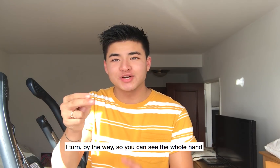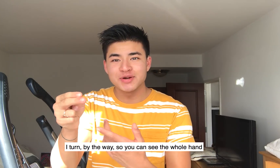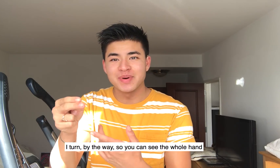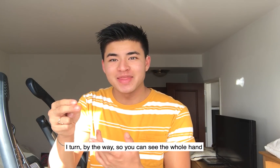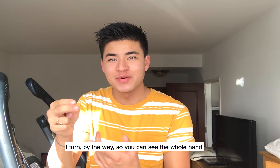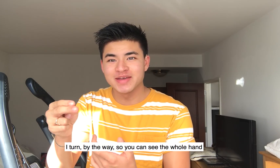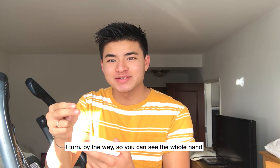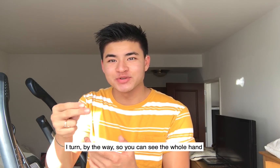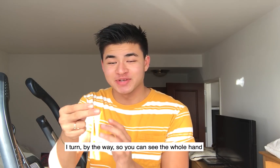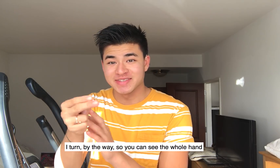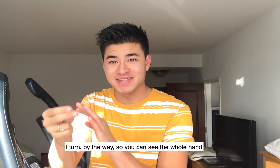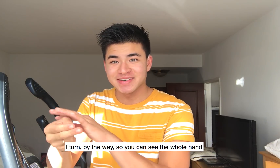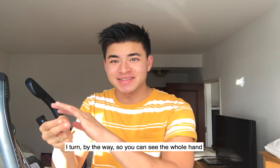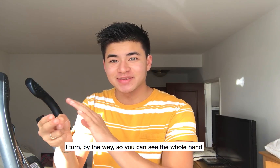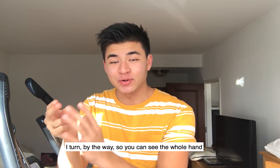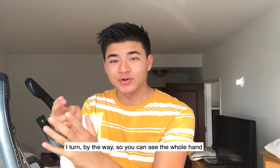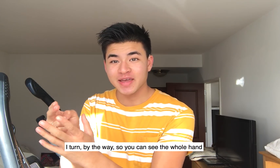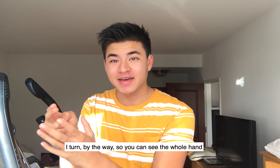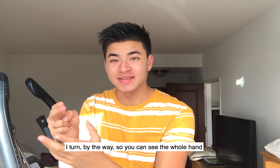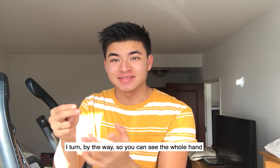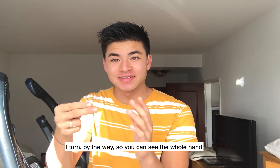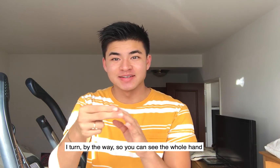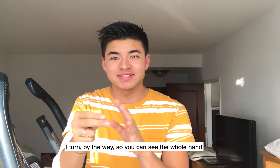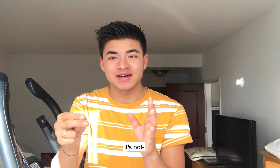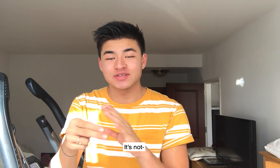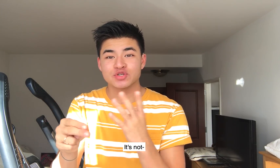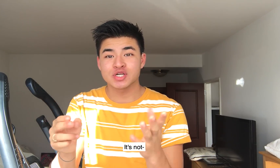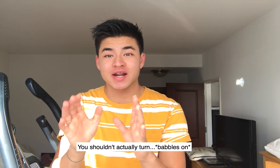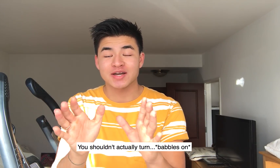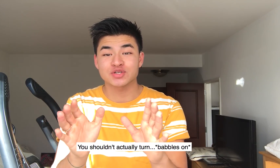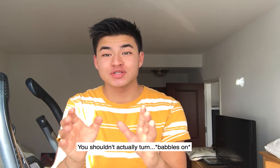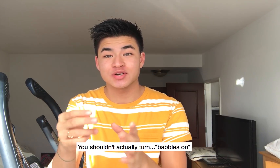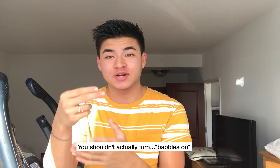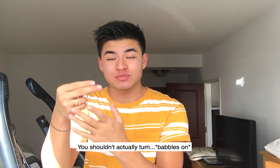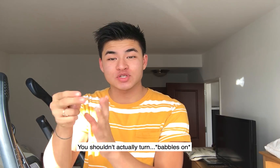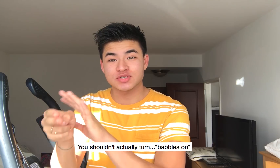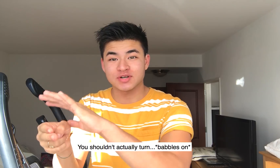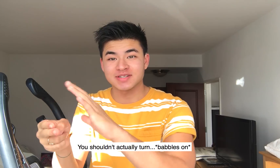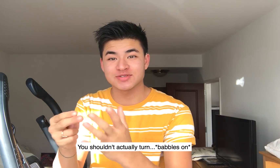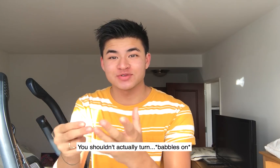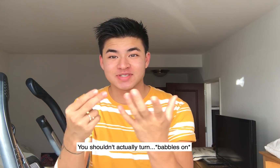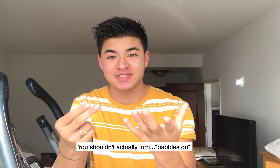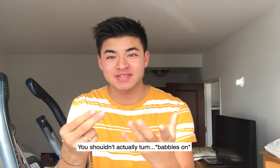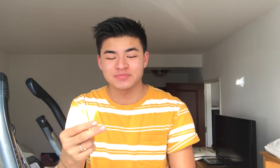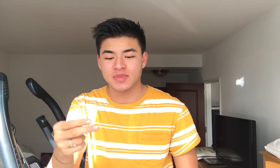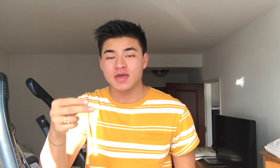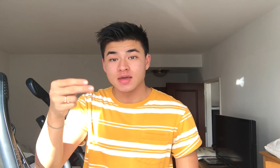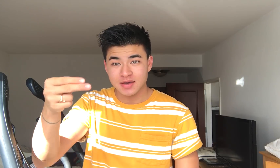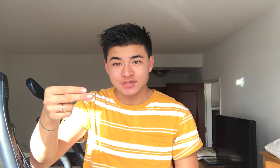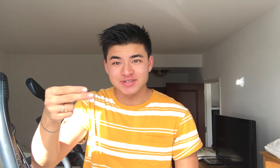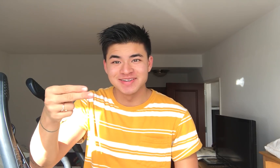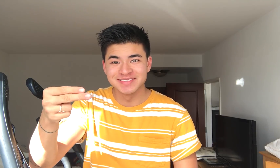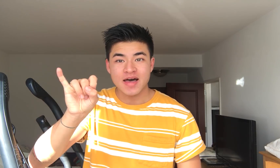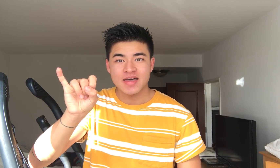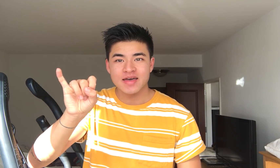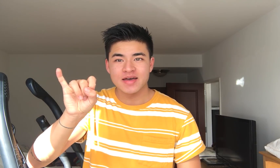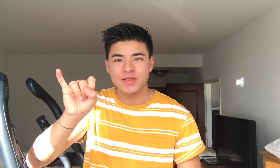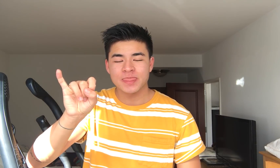Turned by the way, so you can see the whole hand. It's not you shouldn't actually turn I'm just turning so you can see H I J